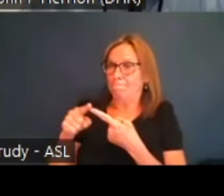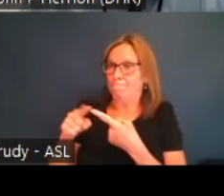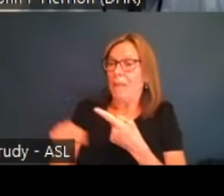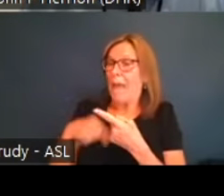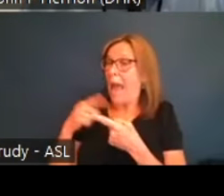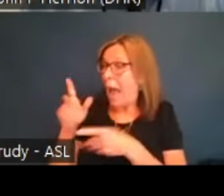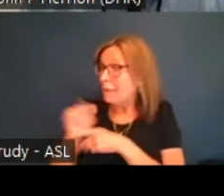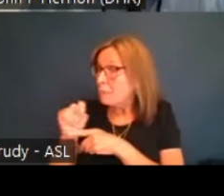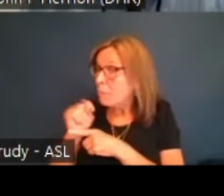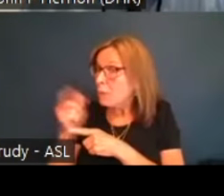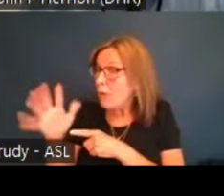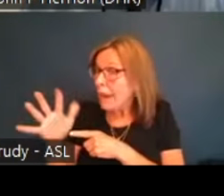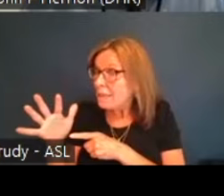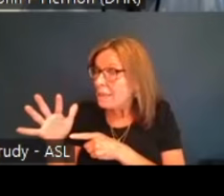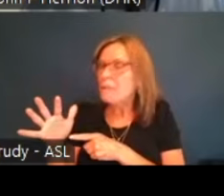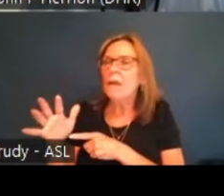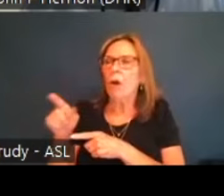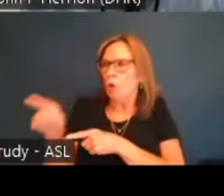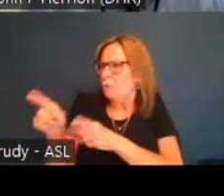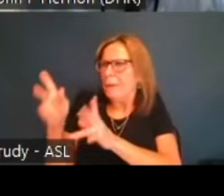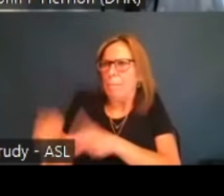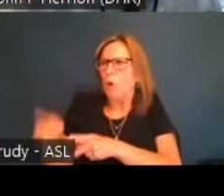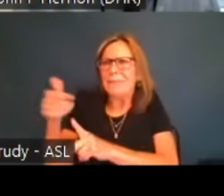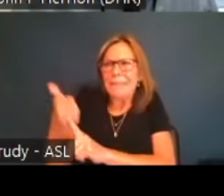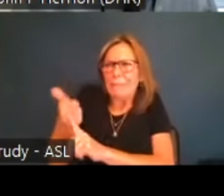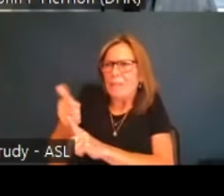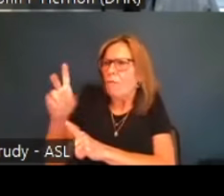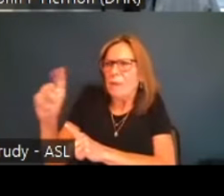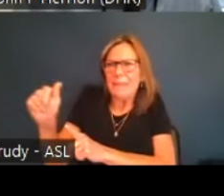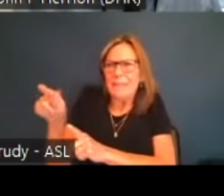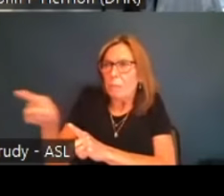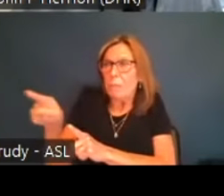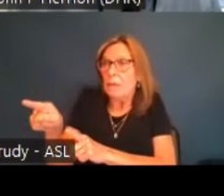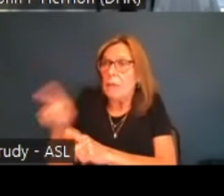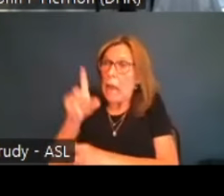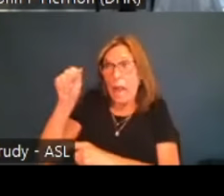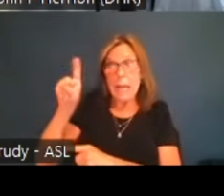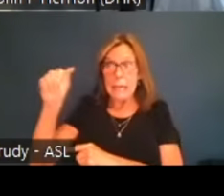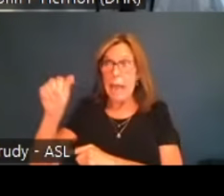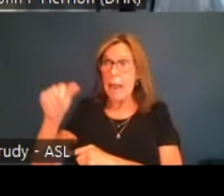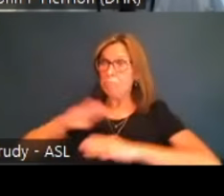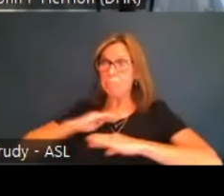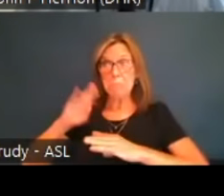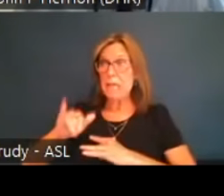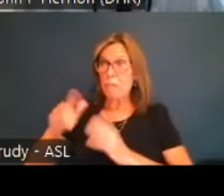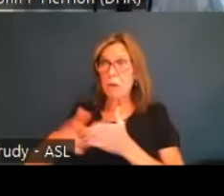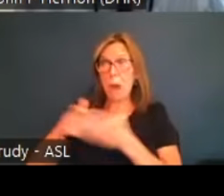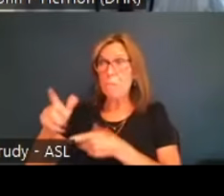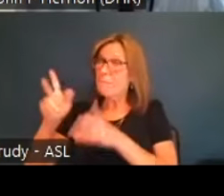requirements if the dog has been individually trained, it could be a service animal and that's fine, But that training